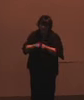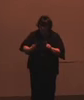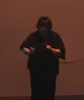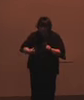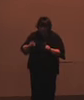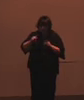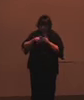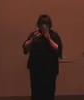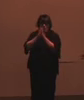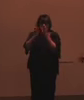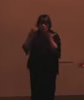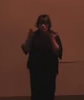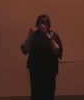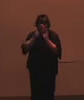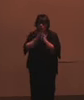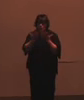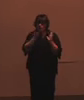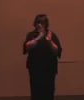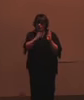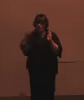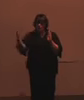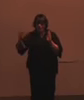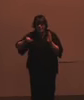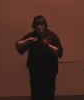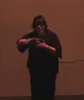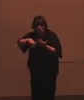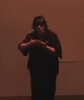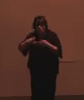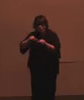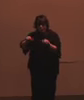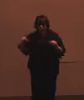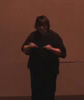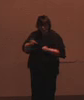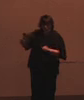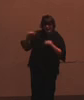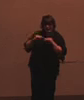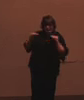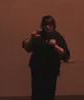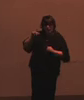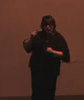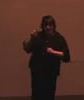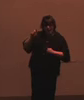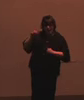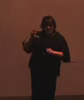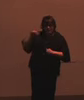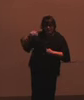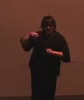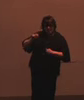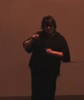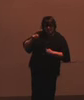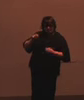This whole area is like a landscape, and there is no function.